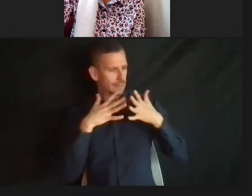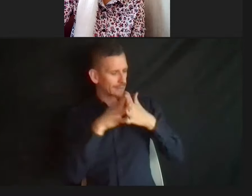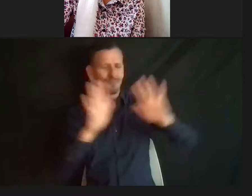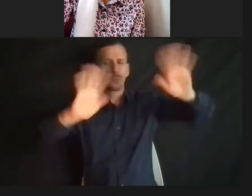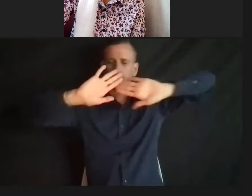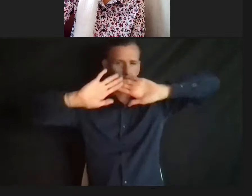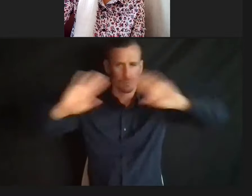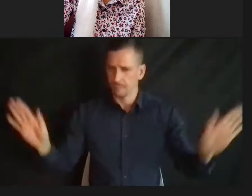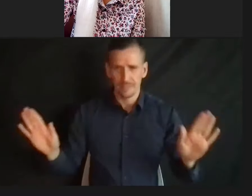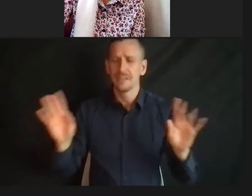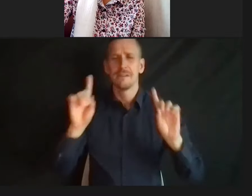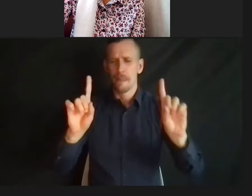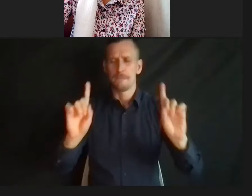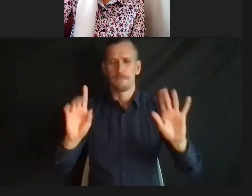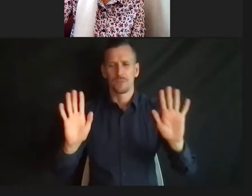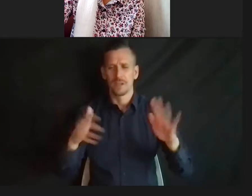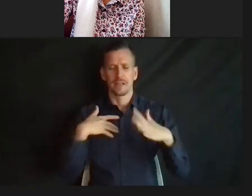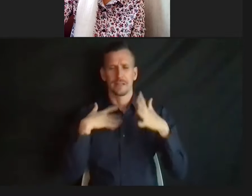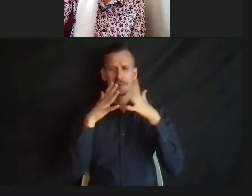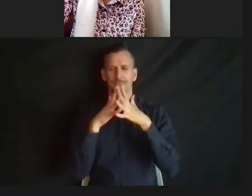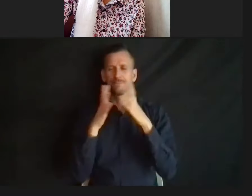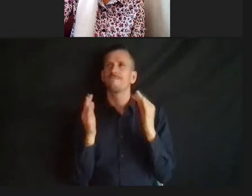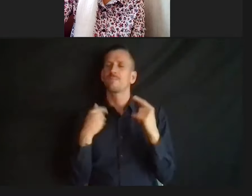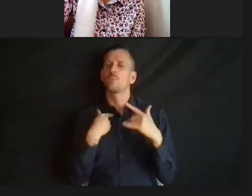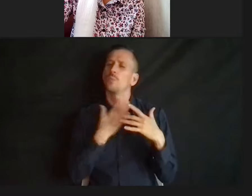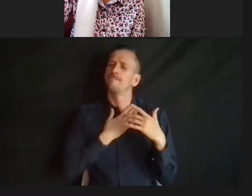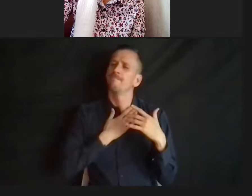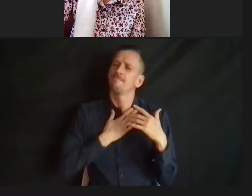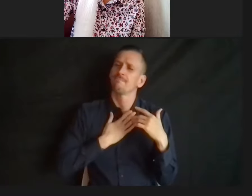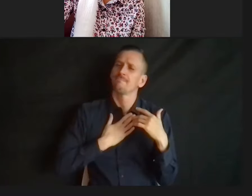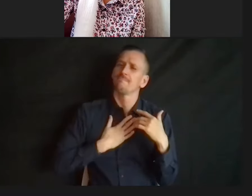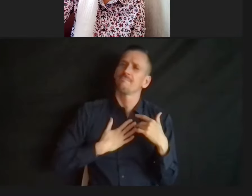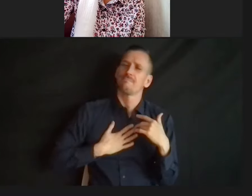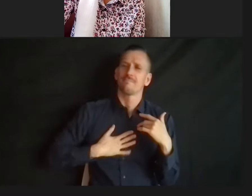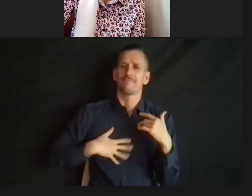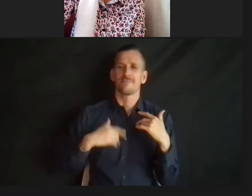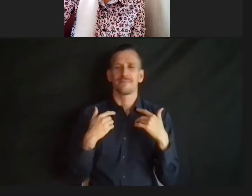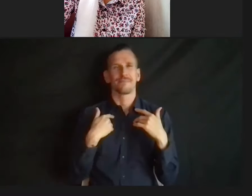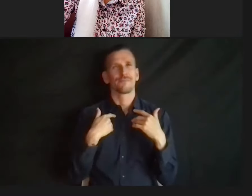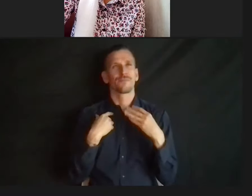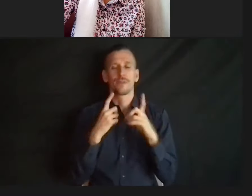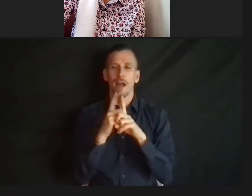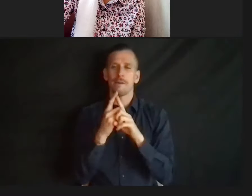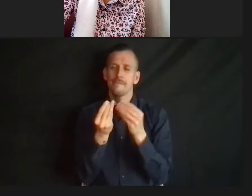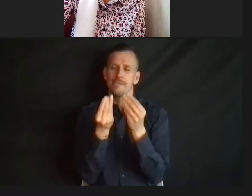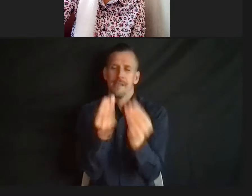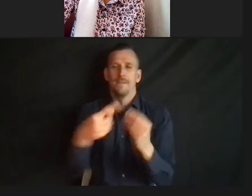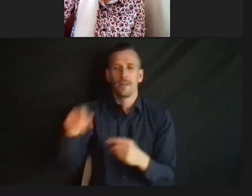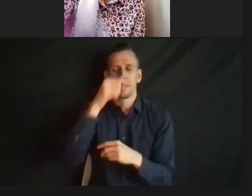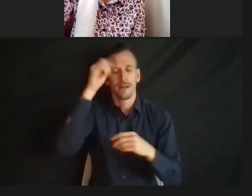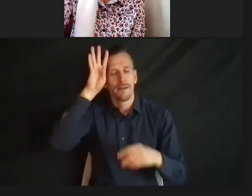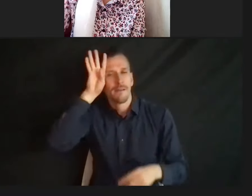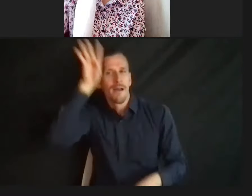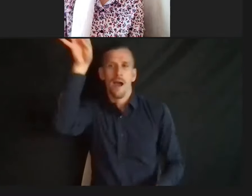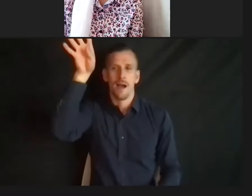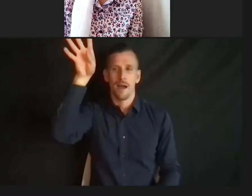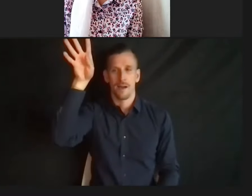provide resources to communities to strengthen their resilience. We do this by asking them to